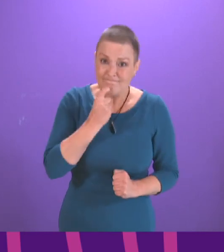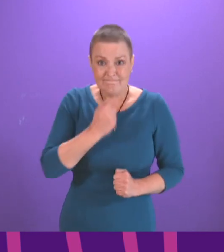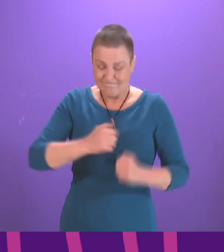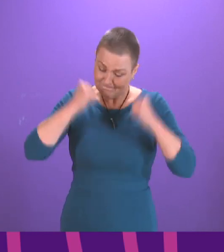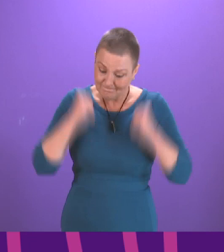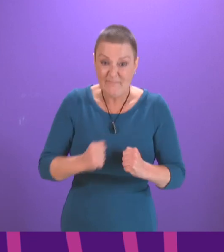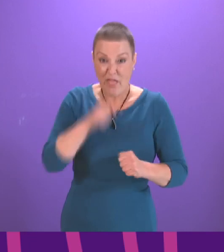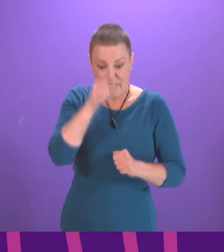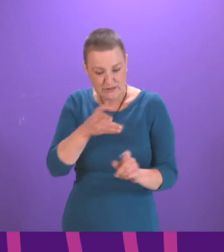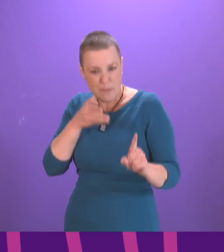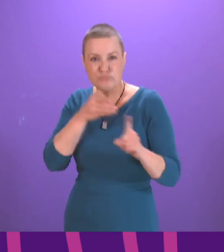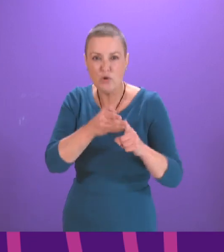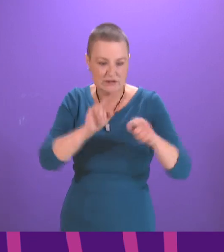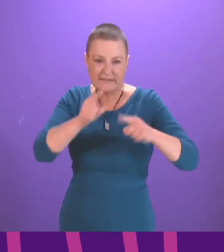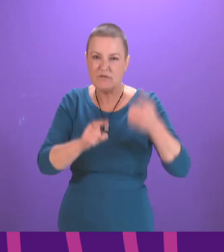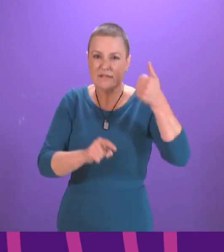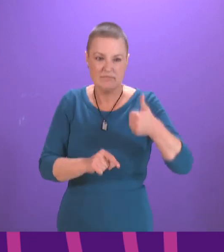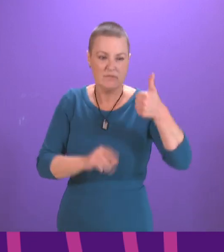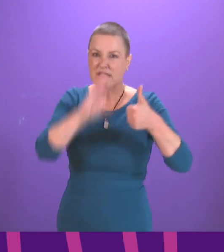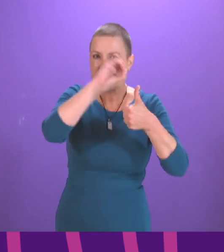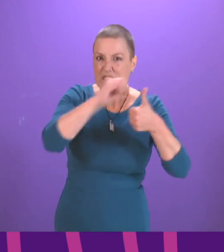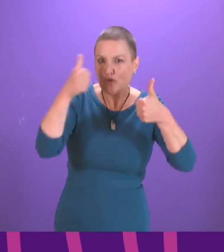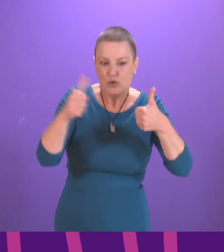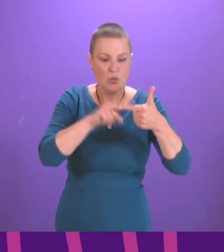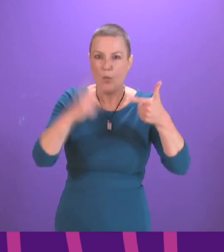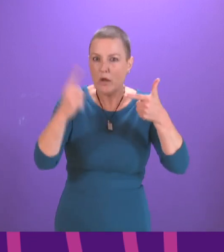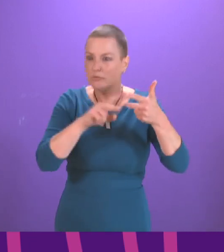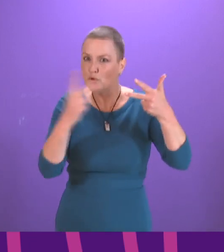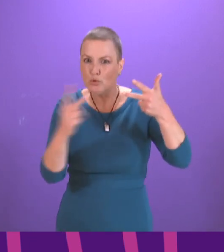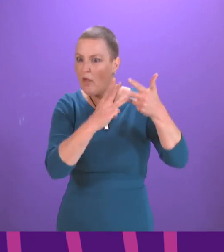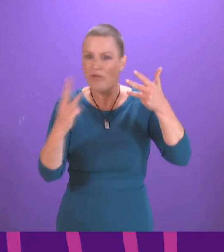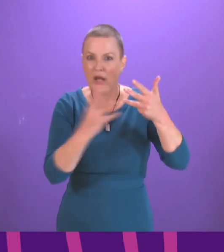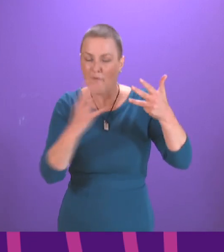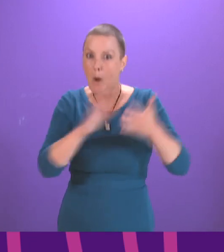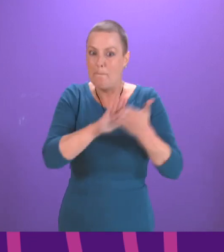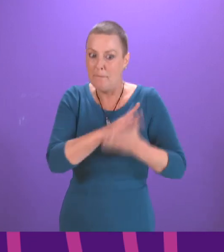real chance of being sustainable and keeping Covid under control over the winter. If we